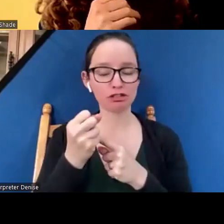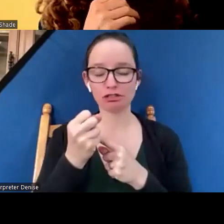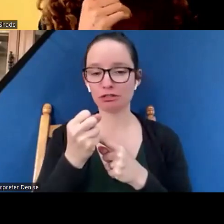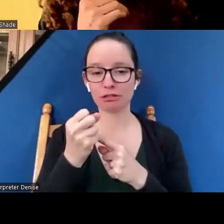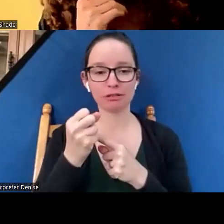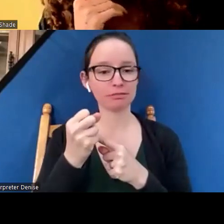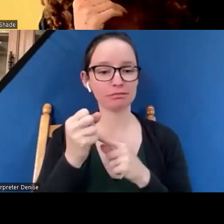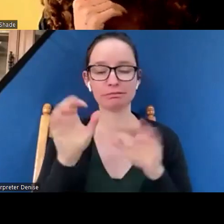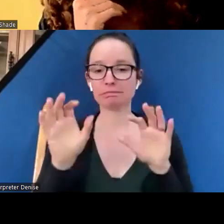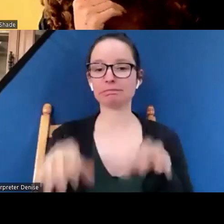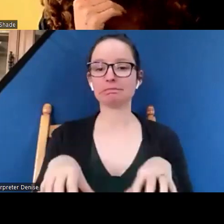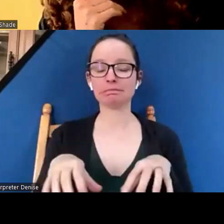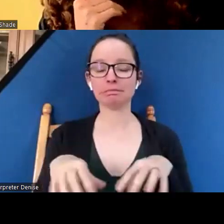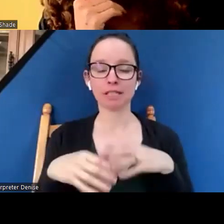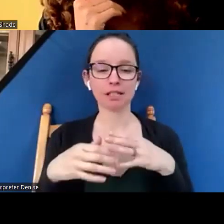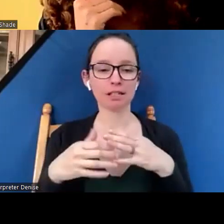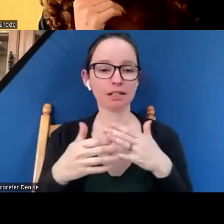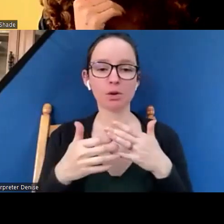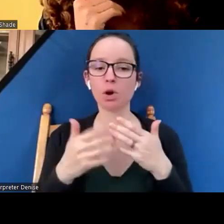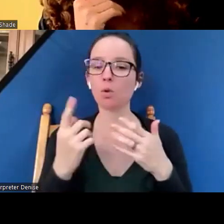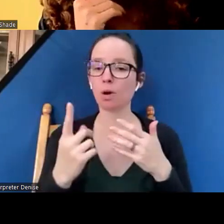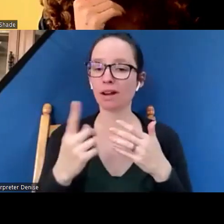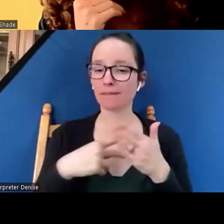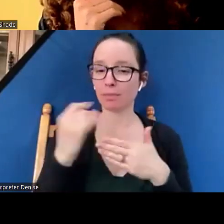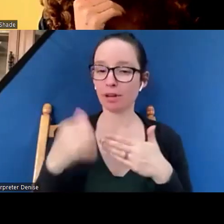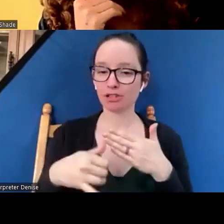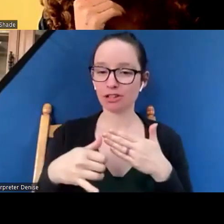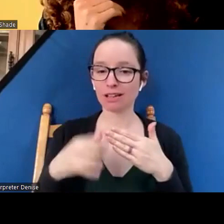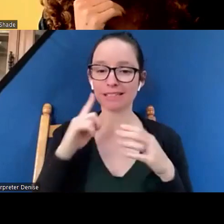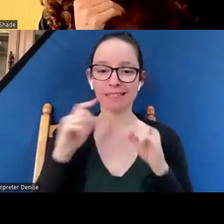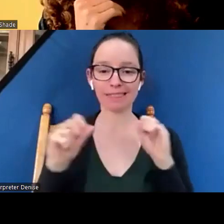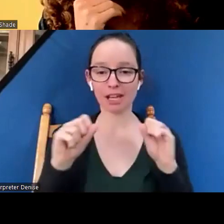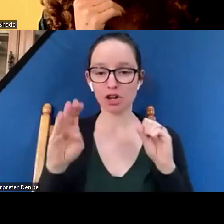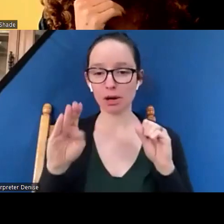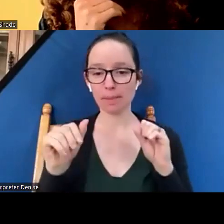projects in Thunder Basin dealt with a plague up to Zootic with their Prairie dog populations.